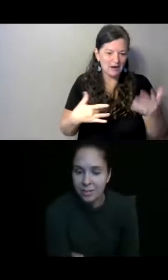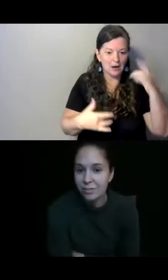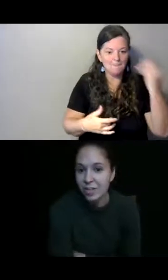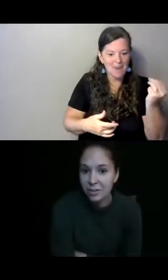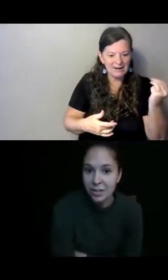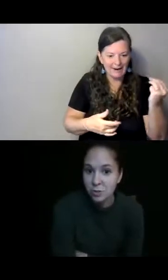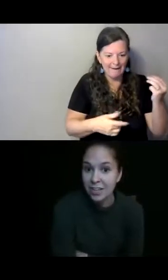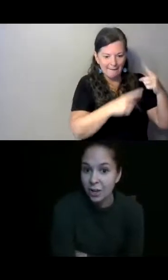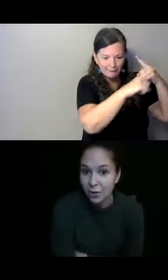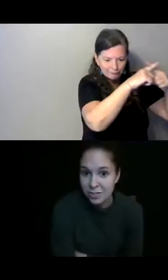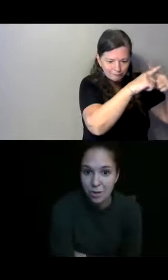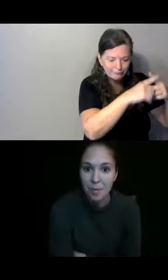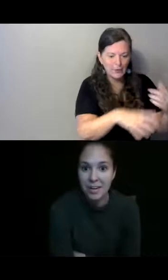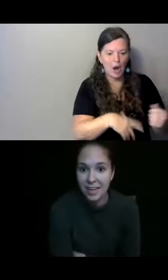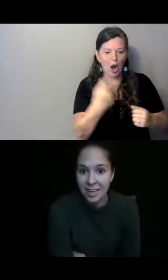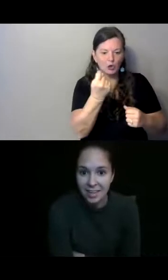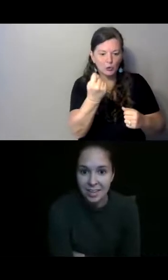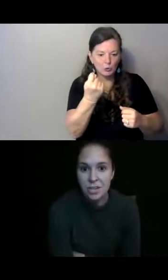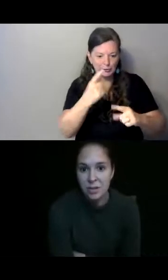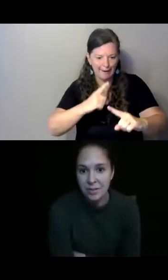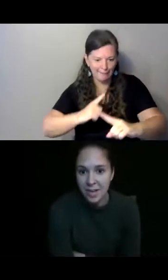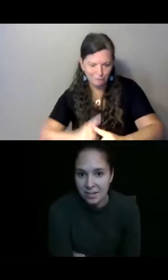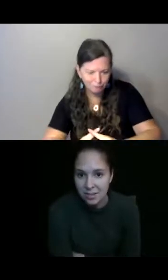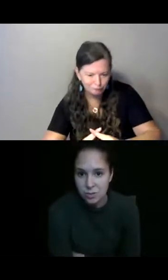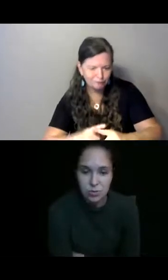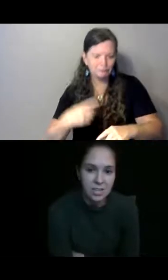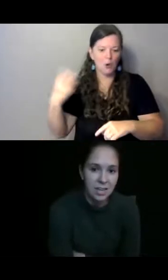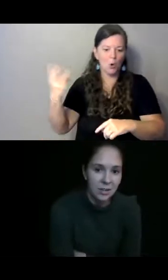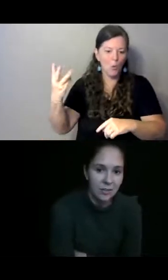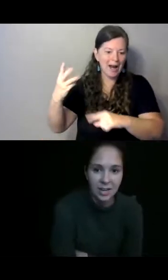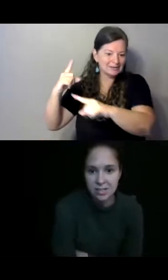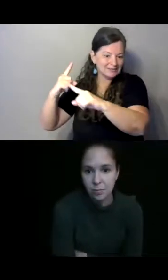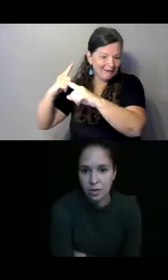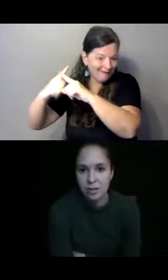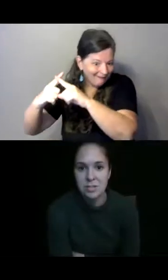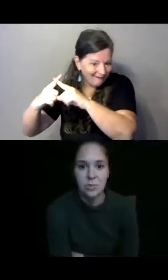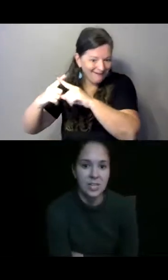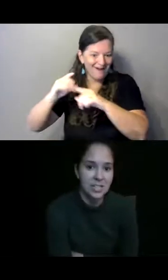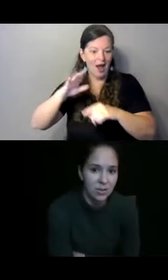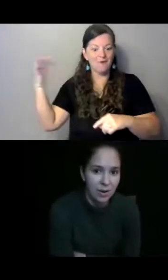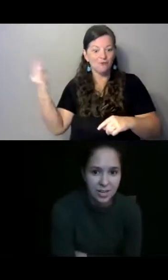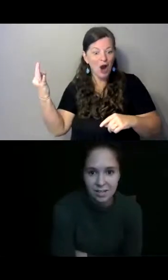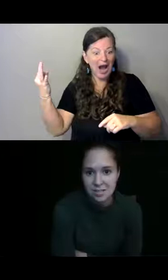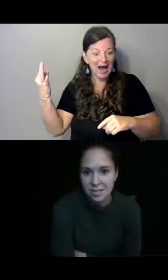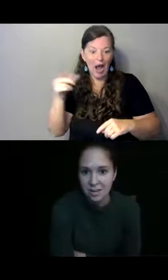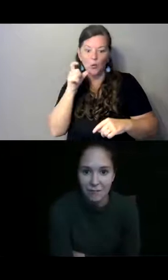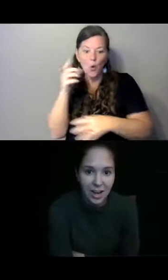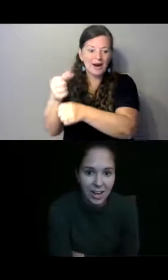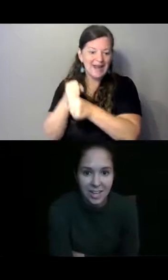then you get, you get your bingo. So Monday you have an X, Tuesday, you have an X somewhere else, Wednesday, you have an X and then on Friday,